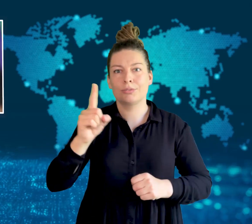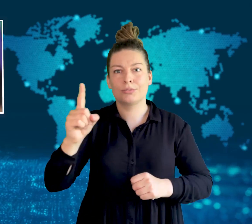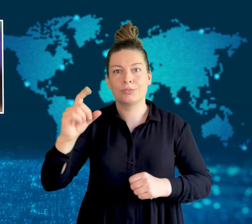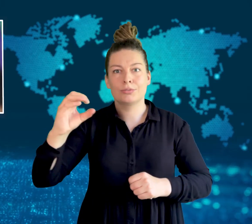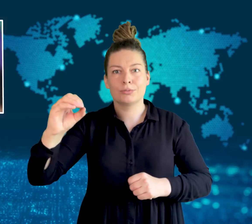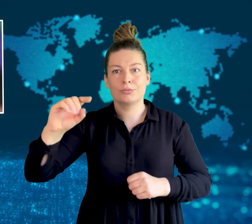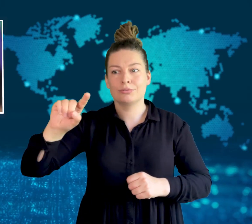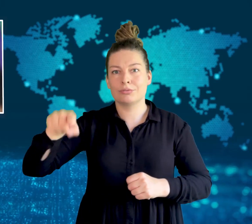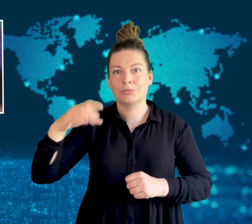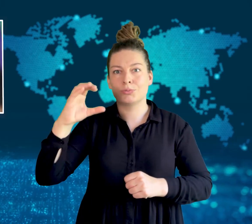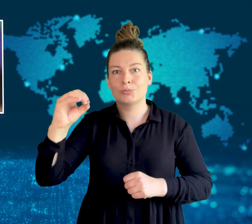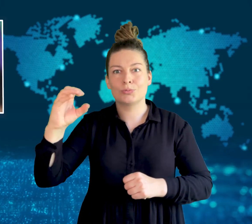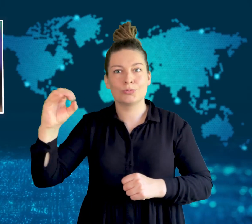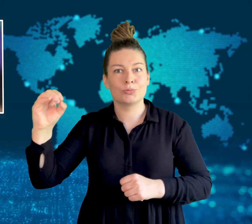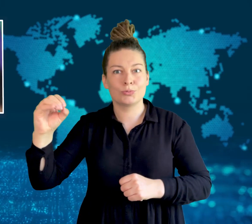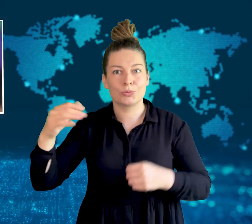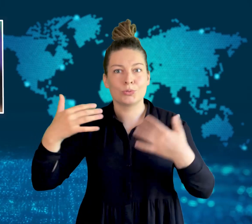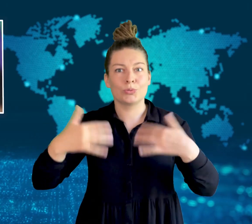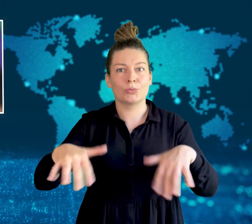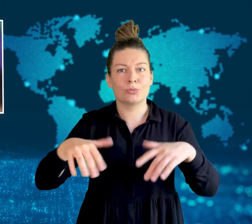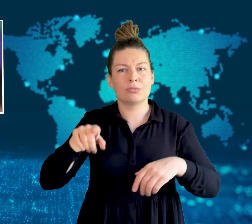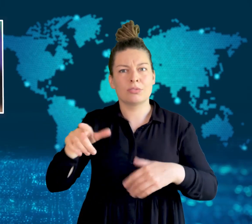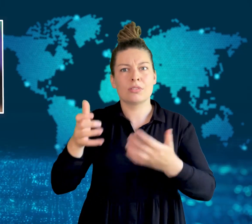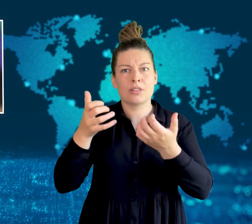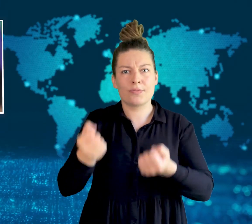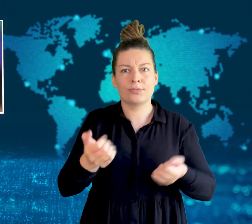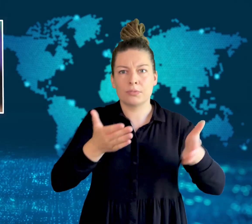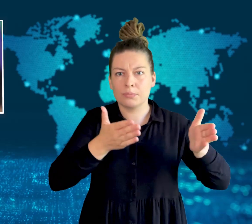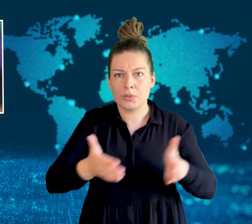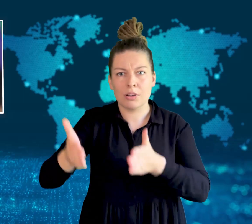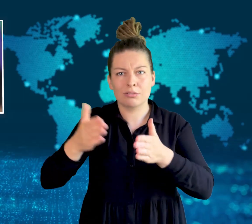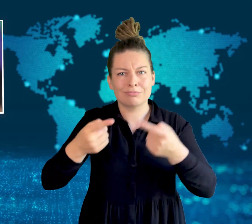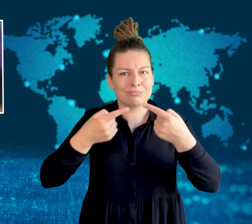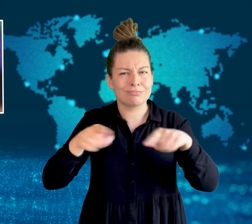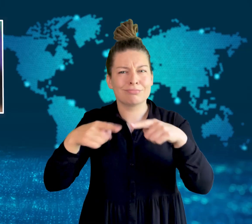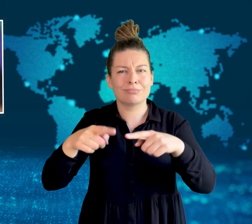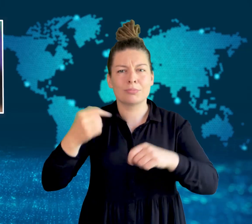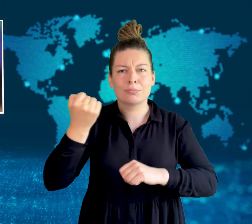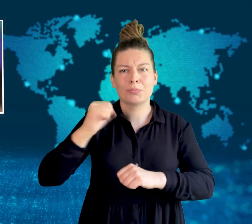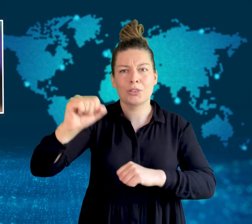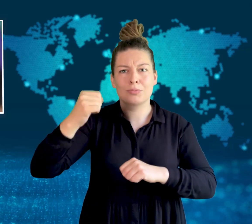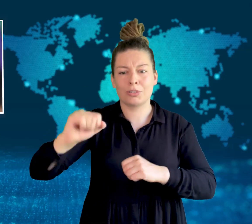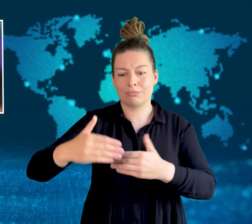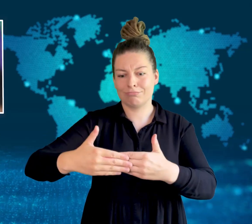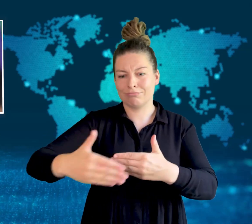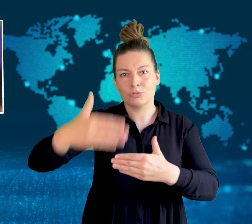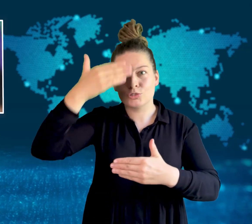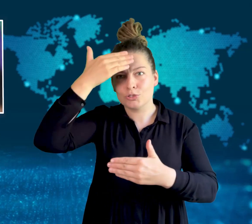French President Emmanuel Macron requested the group be taken down,